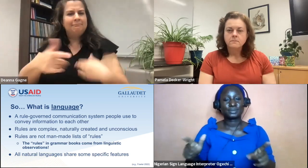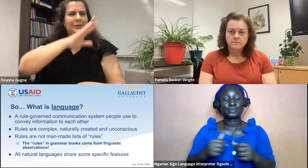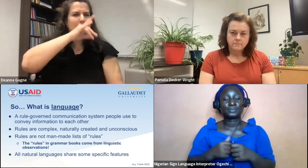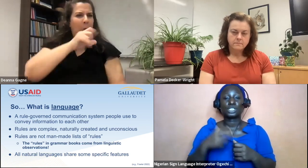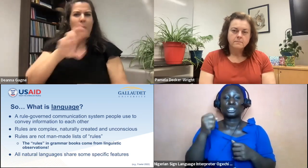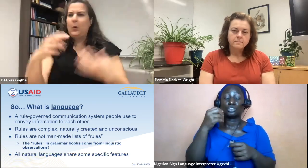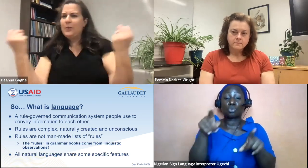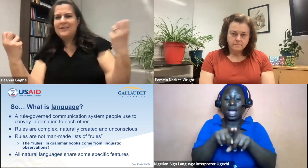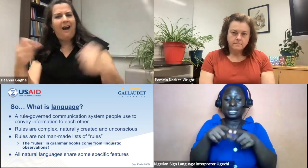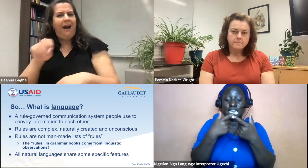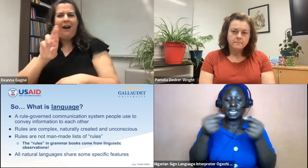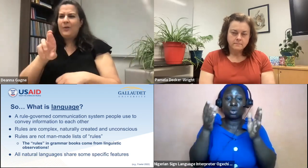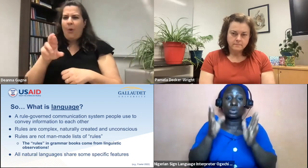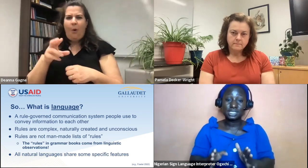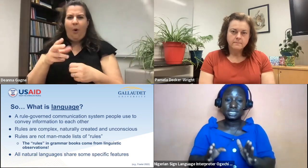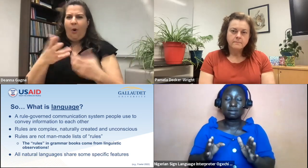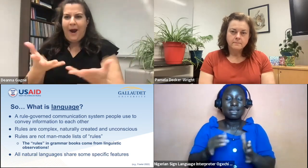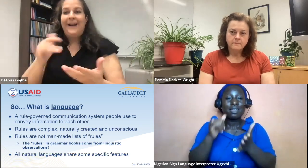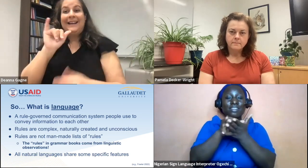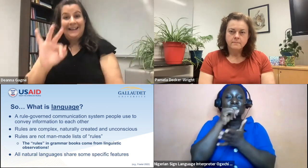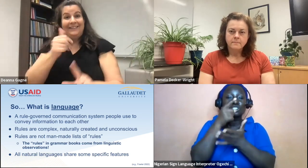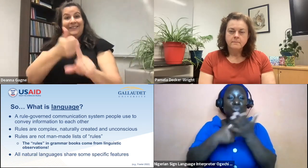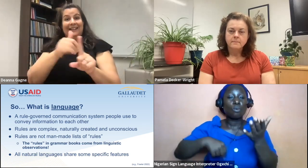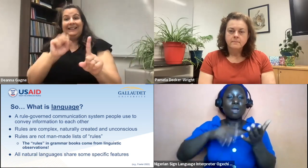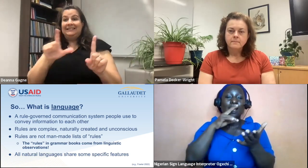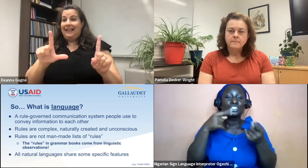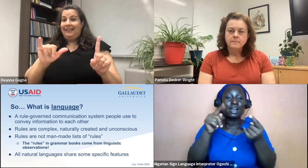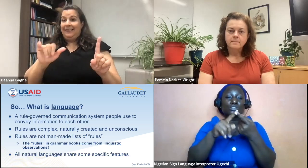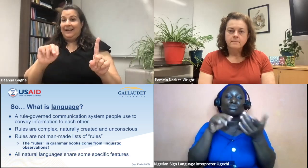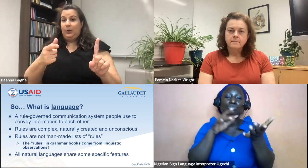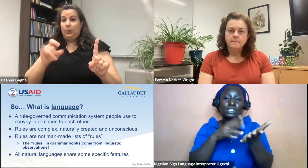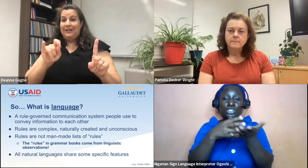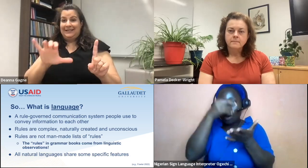are and what are held in covered across languages, whether they be spoken or signed.